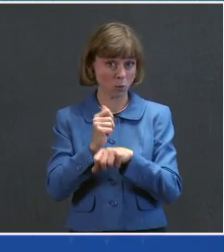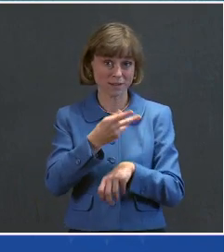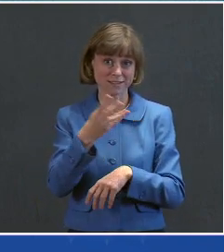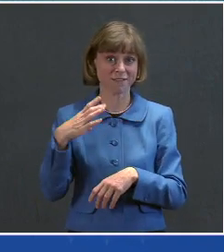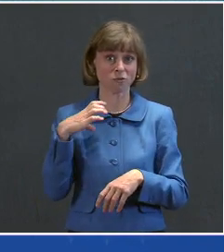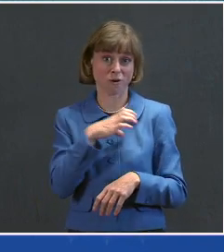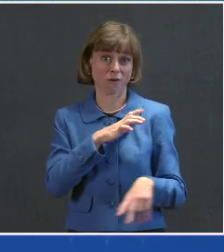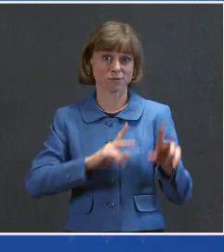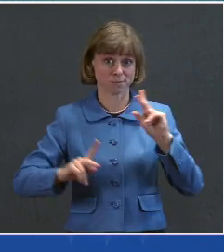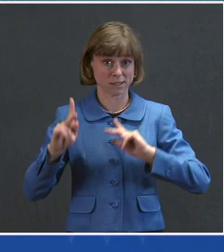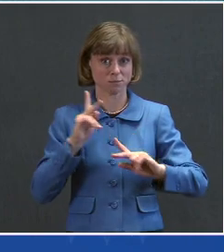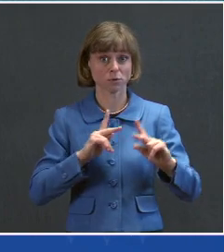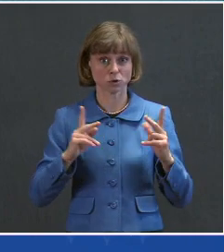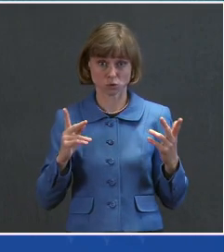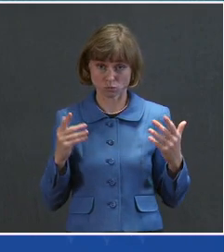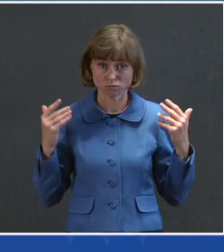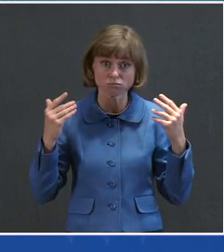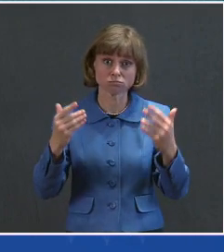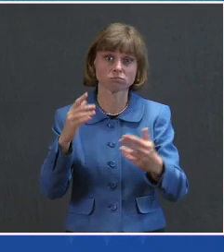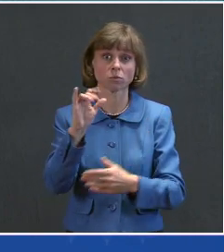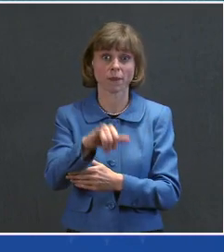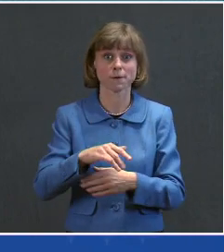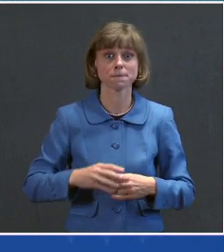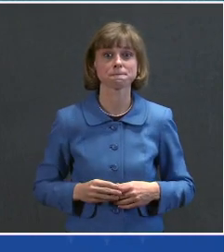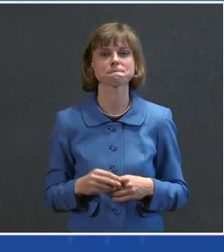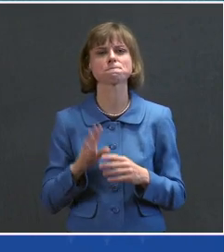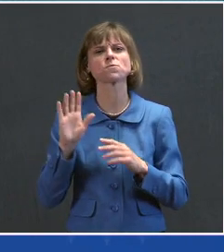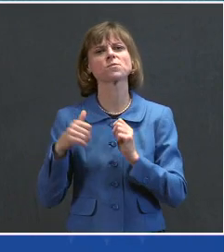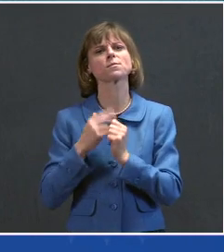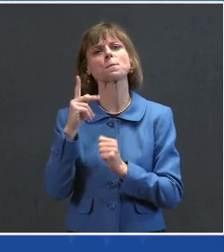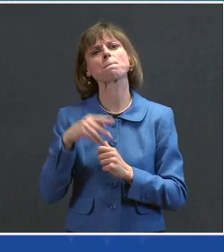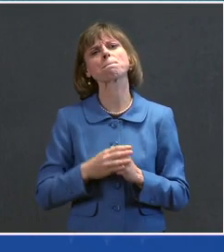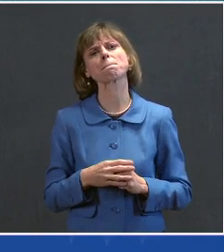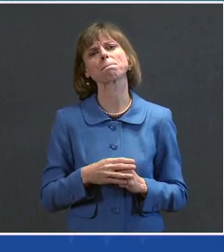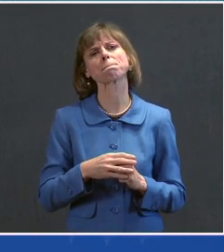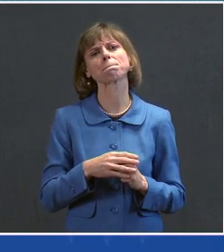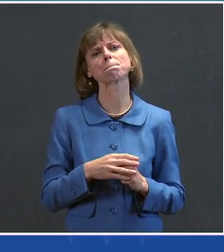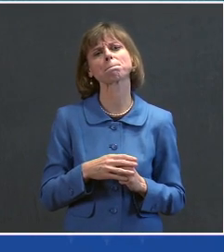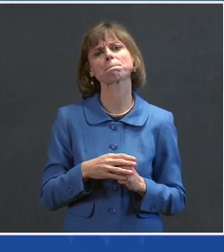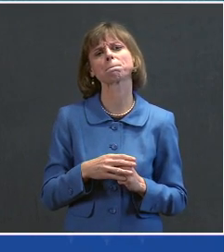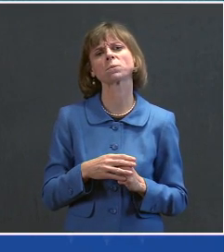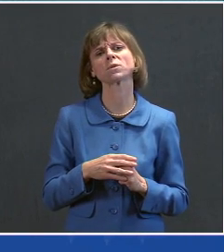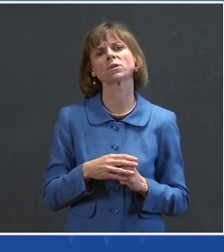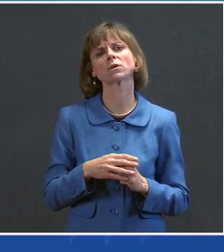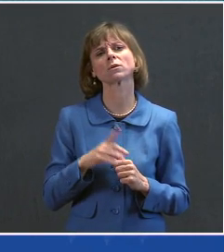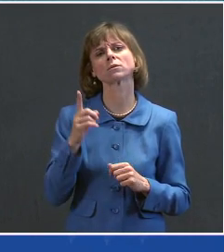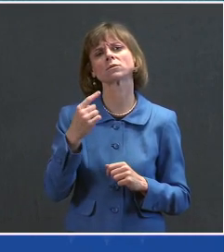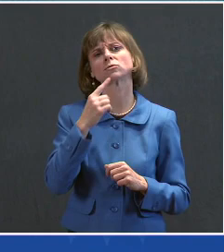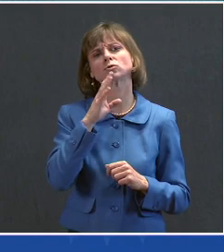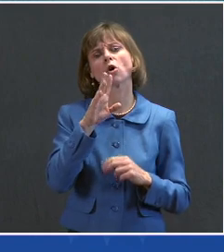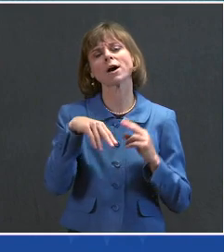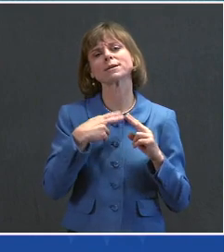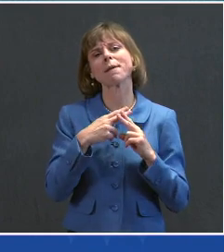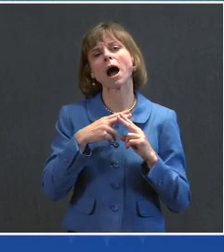to move up -- move forward on. The Press: A quick follow-up from my question -- Ms. Psaki: Go ahead. The Press: -- yesterday -- >> Ms. Psaki: Okay. The Press: -- in terms of the virtual visitor logs. Ms. Psaki: Sure.